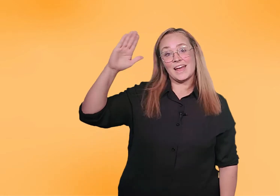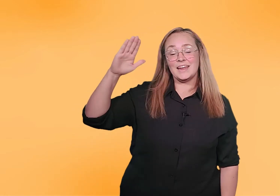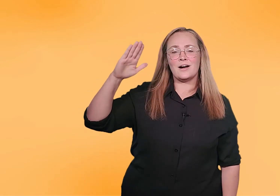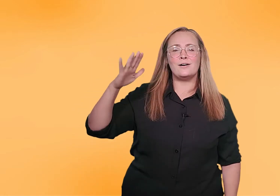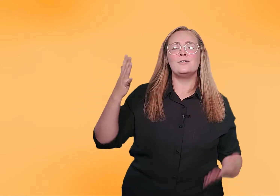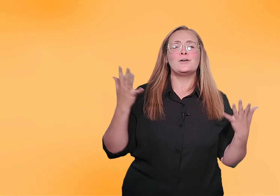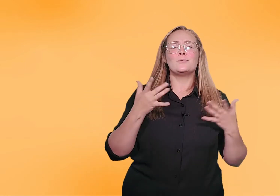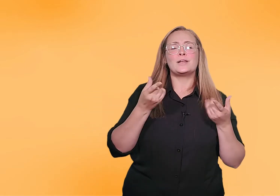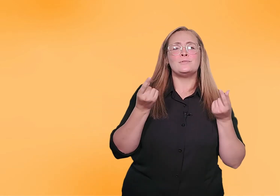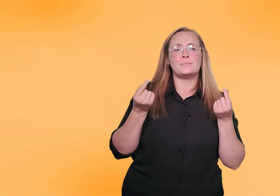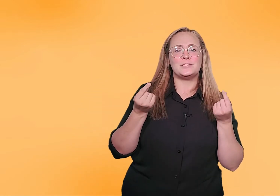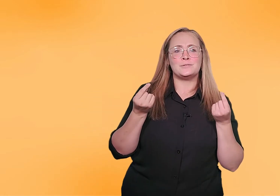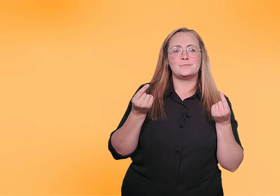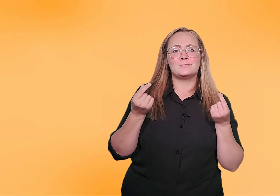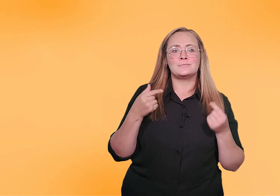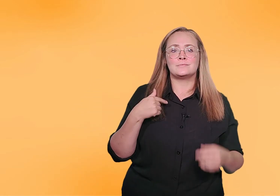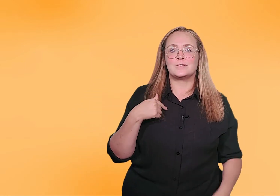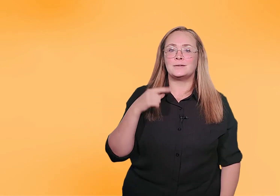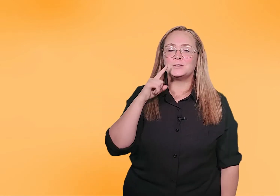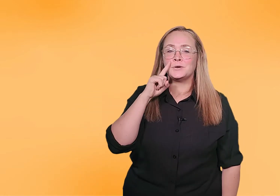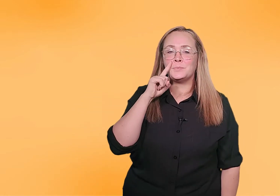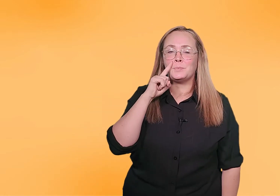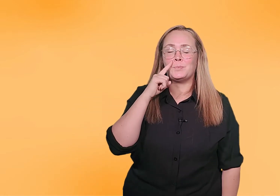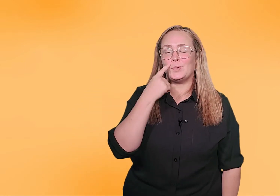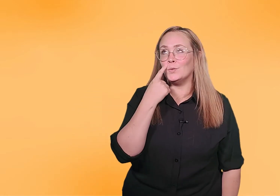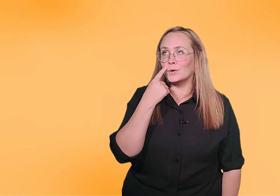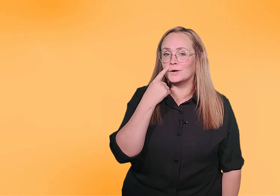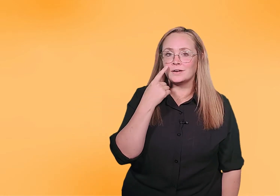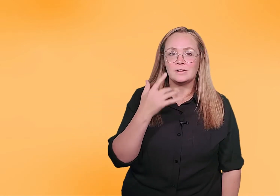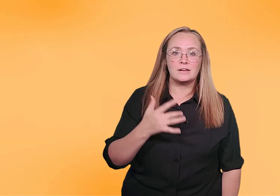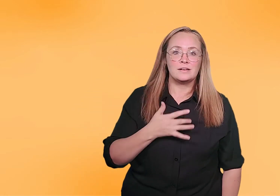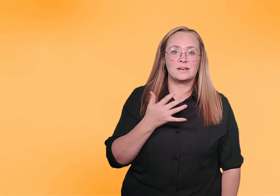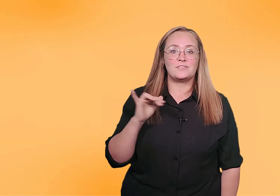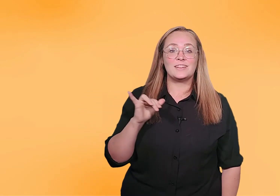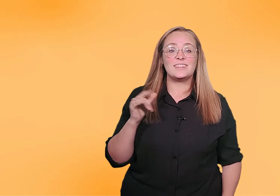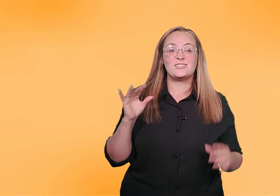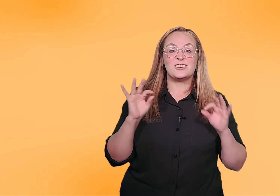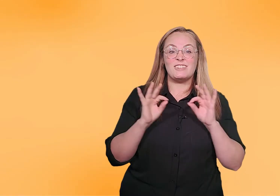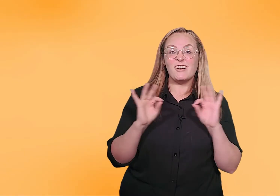Hey y'all. What are you up to? I'm so bored. I feel like there's